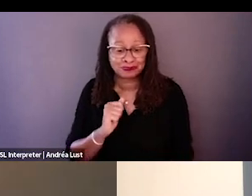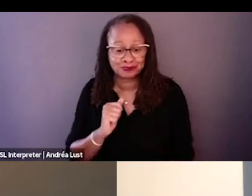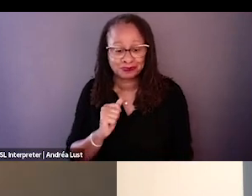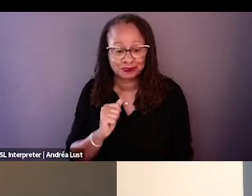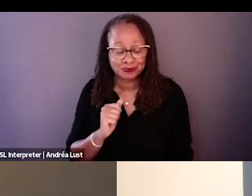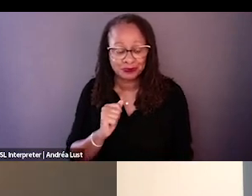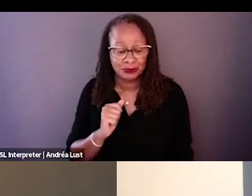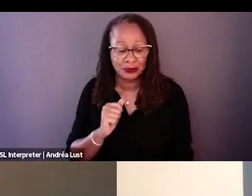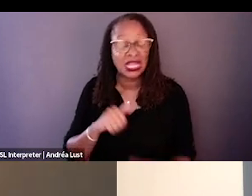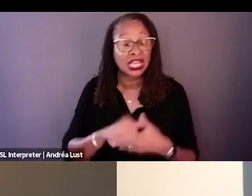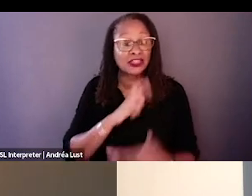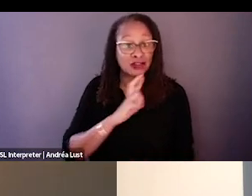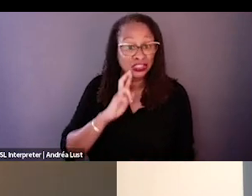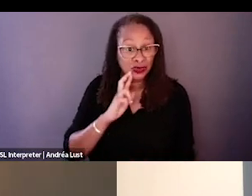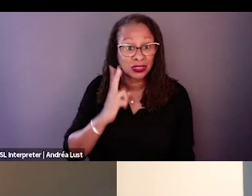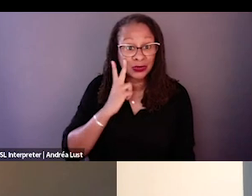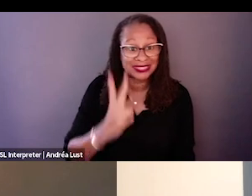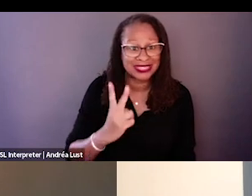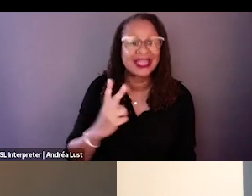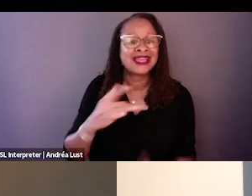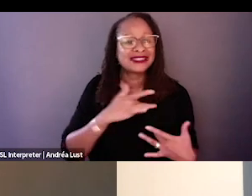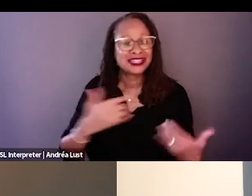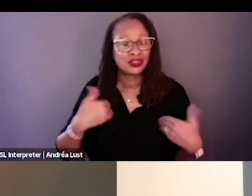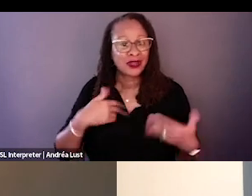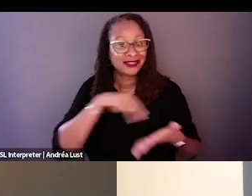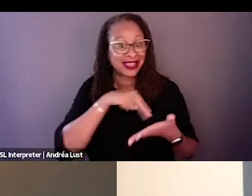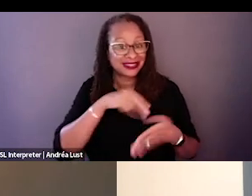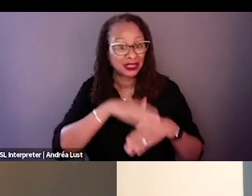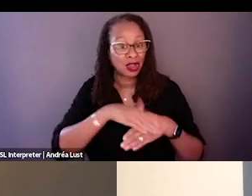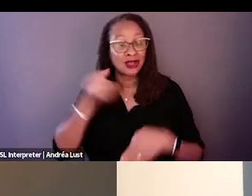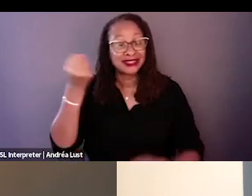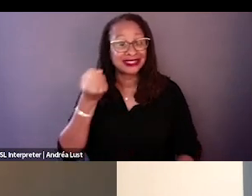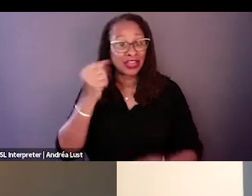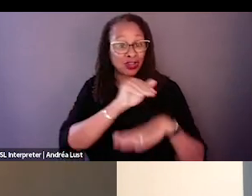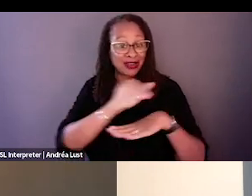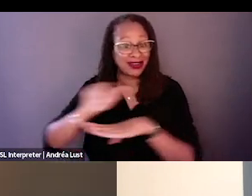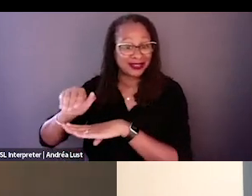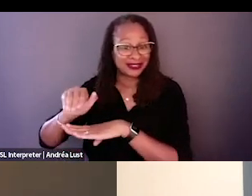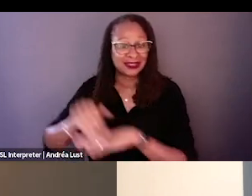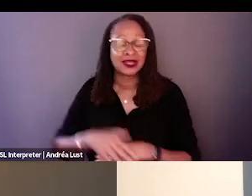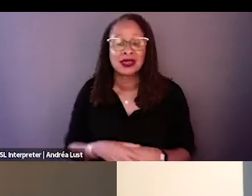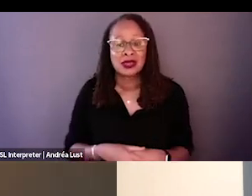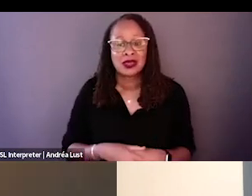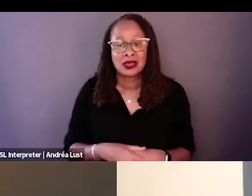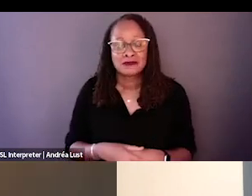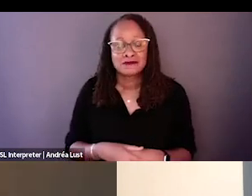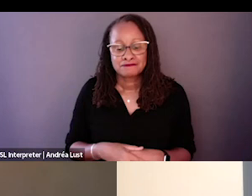Ella Taylor: But we hear the whirring of the projector. Extraordinary.